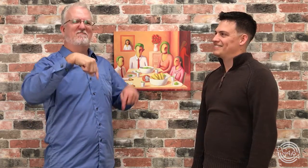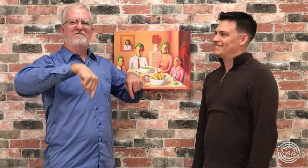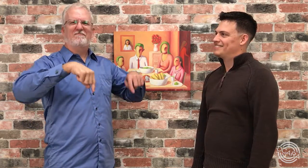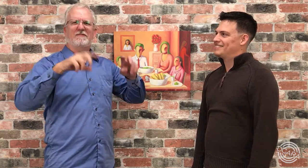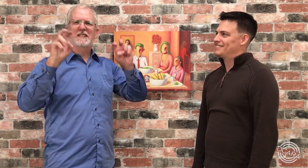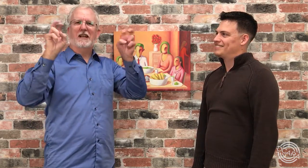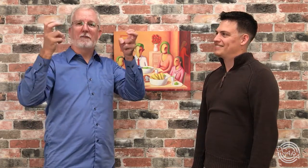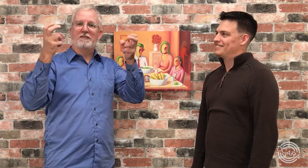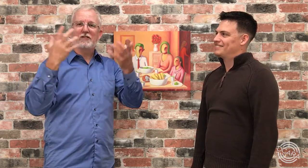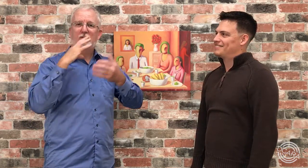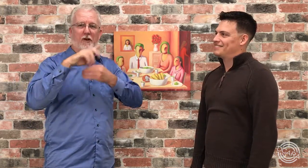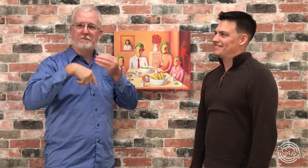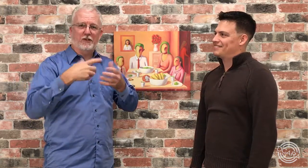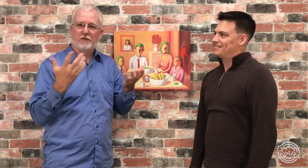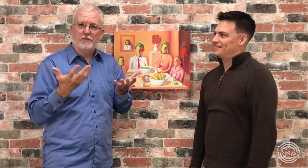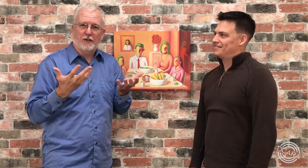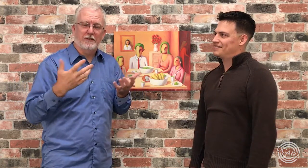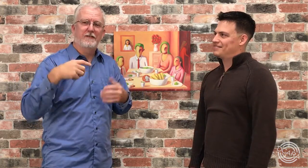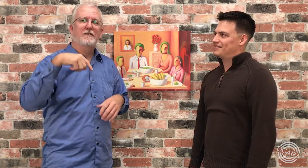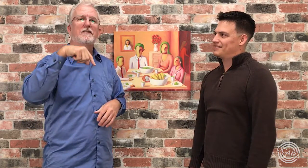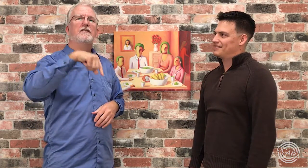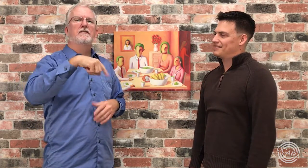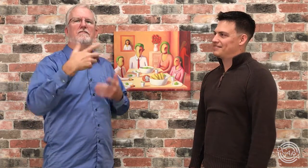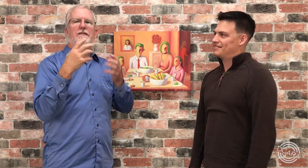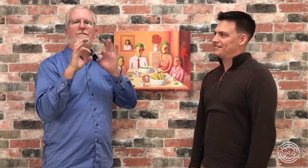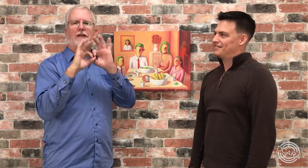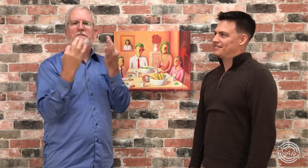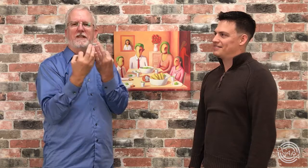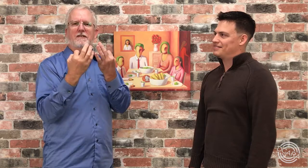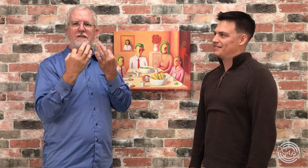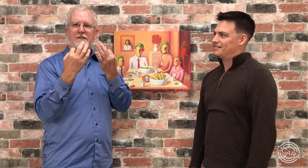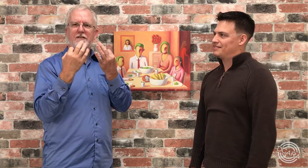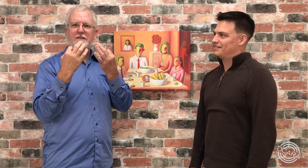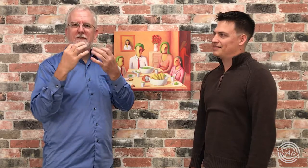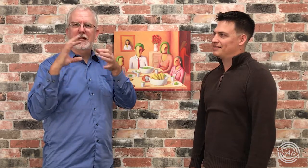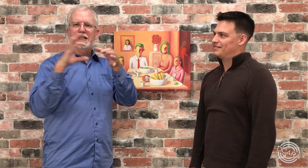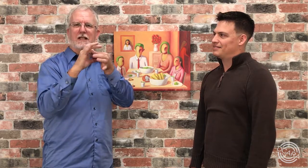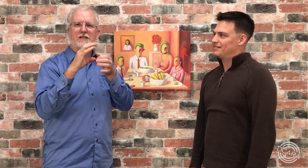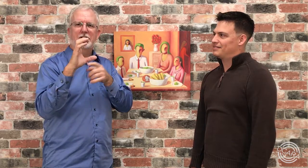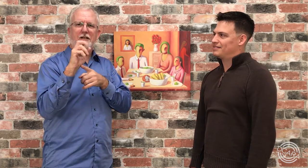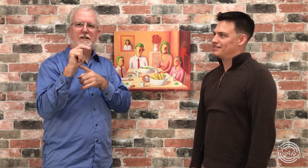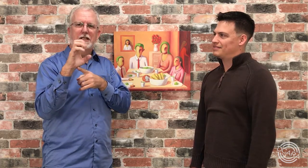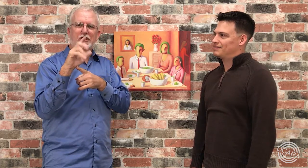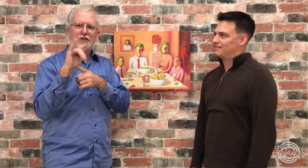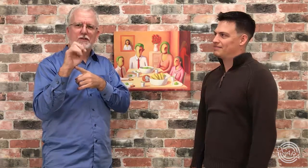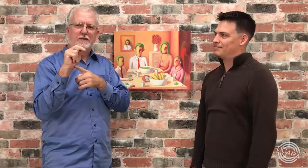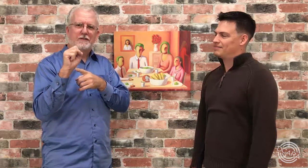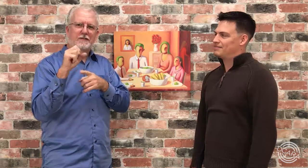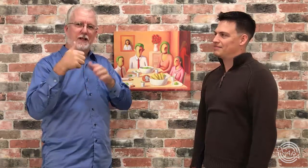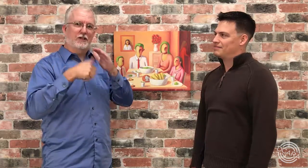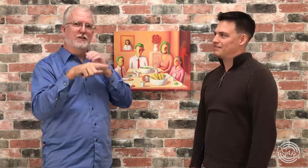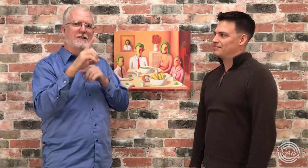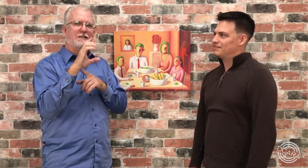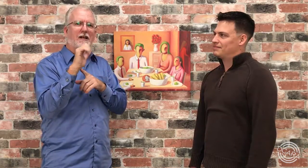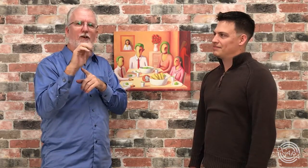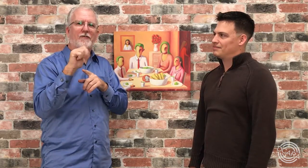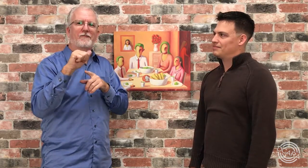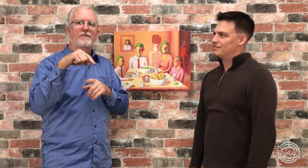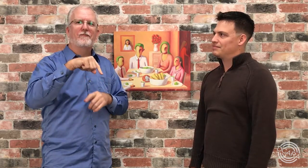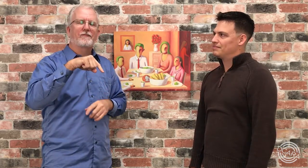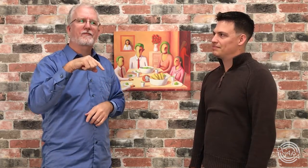Ray: The topic of this Coffee Chat will be the Family Connections Program under DCARA.